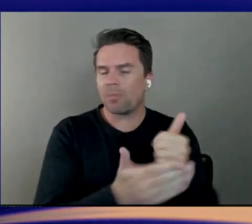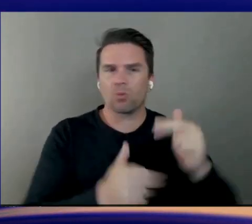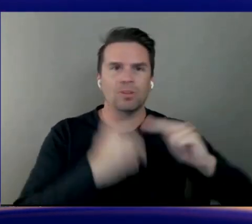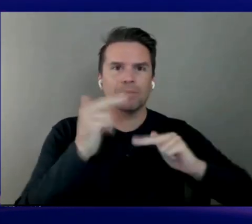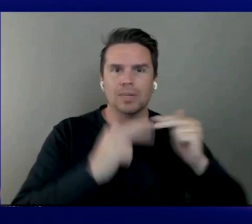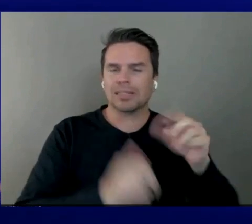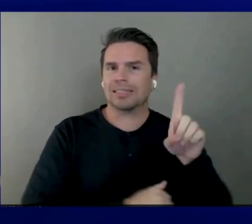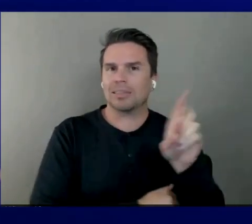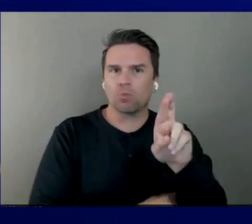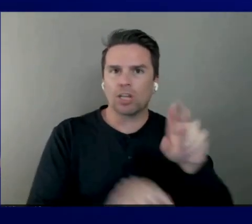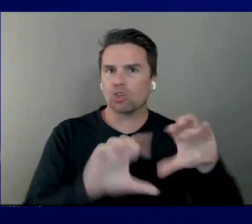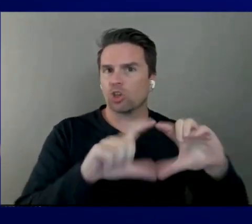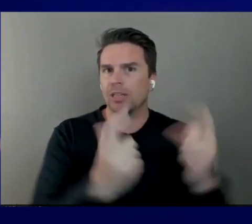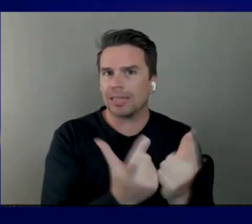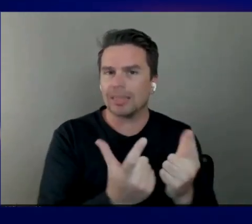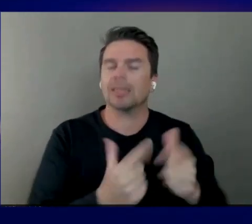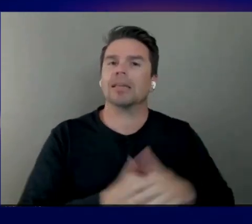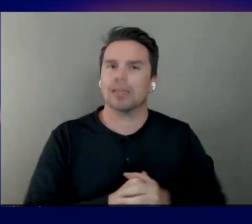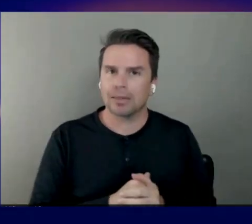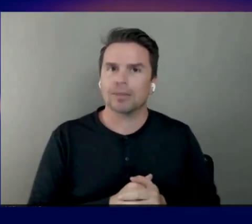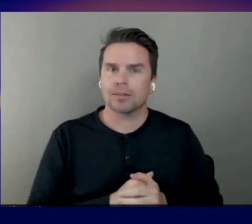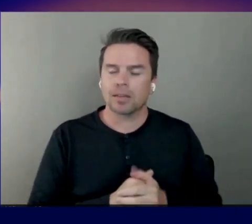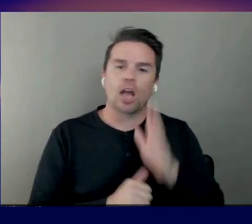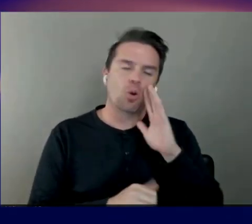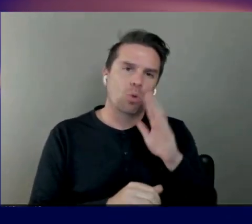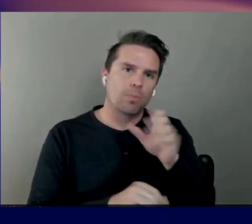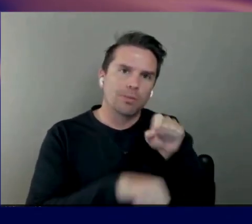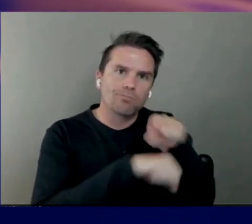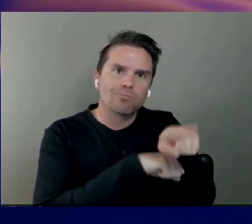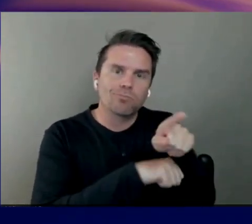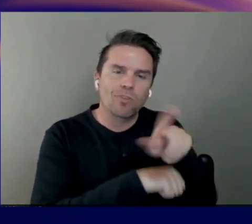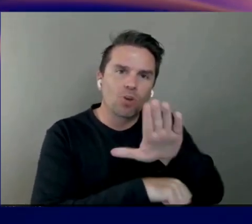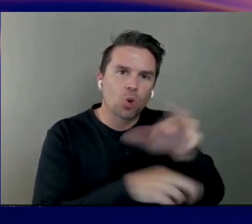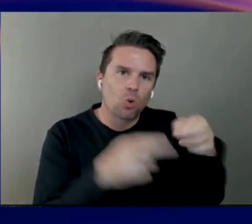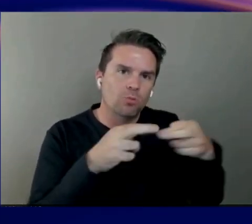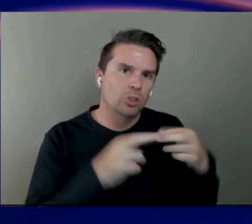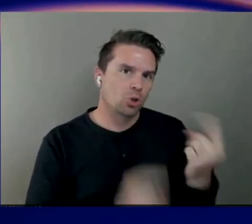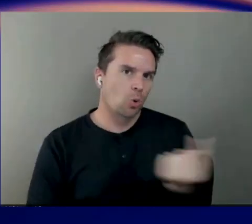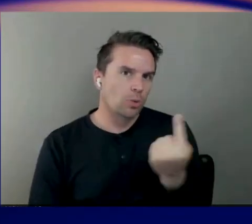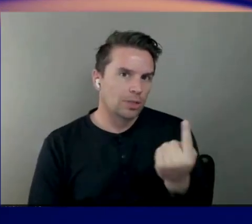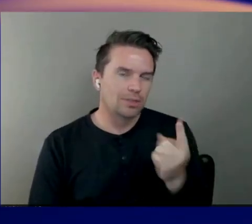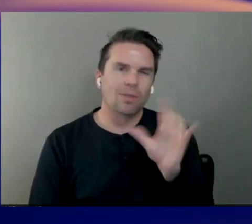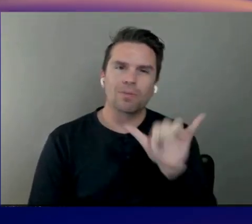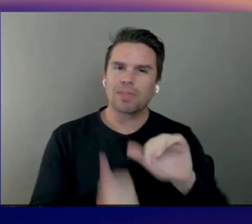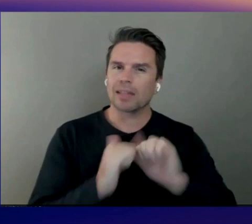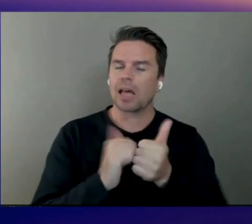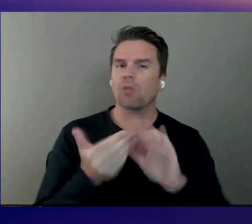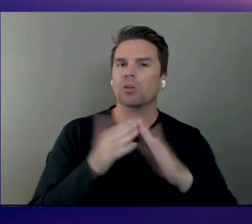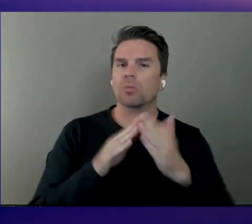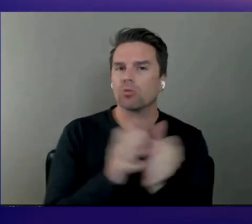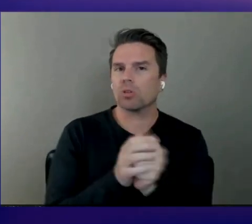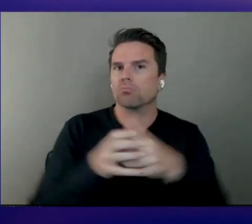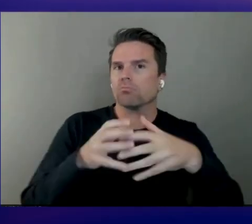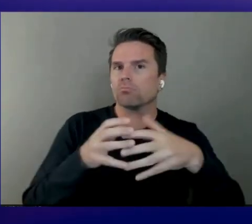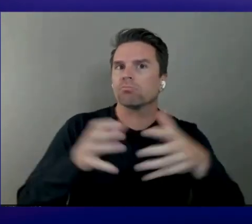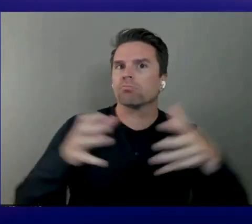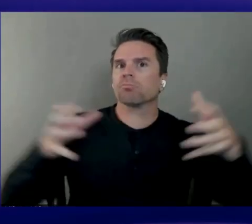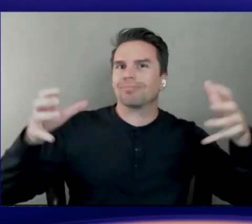which is scattering only to your region. So I think that that's how the community grows. And that's how, you know, we build the awareness of DeepRacer